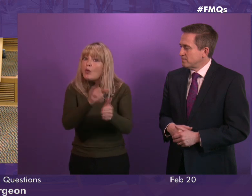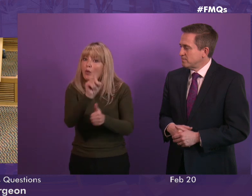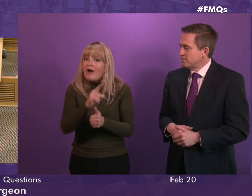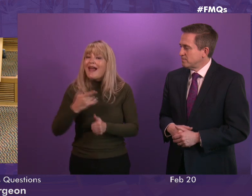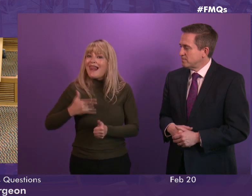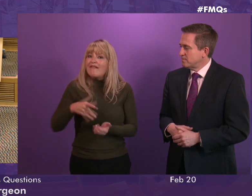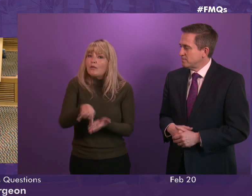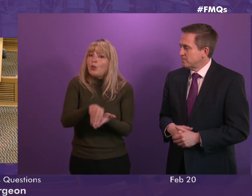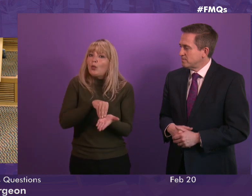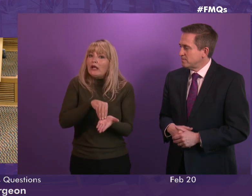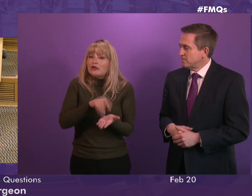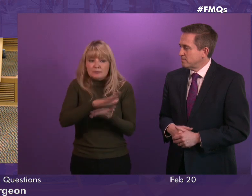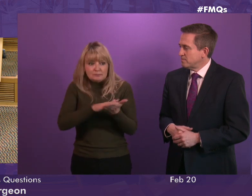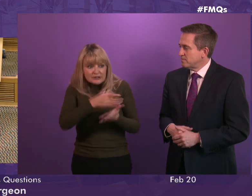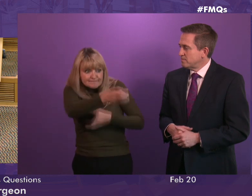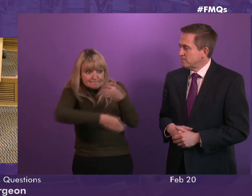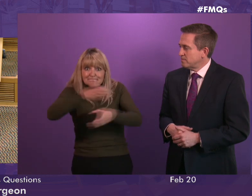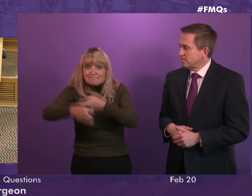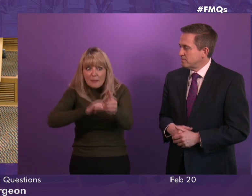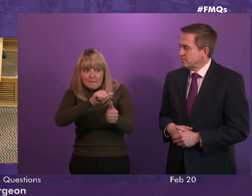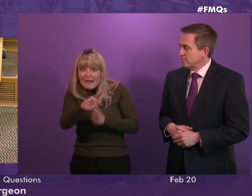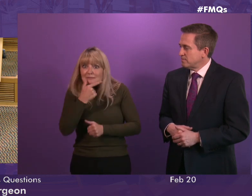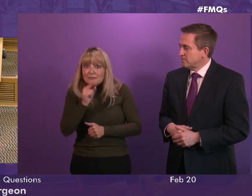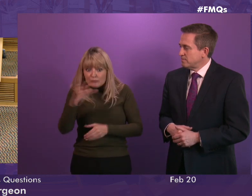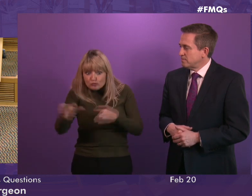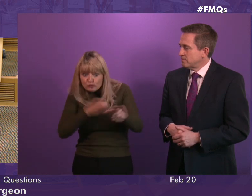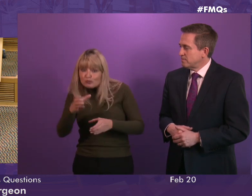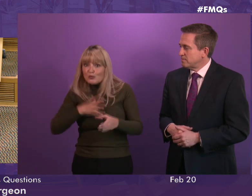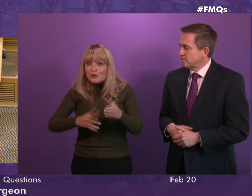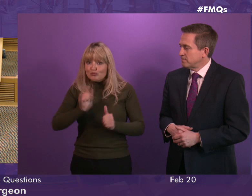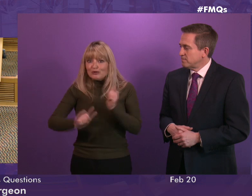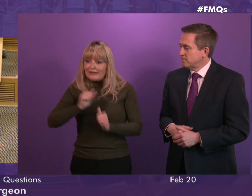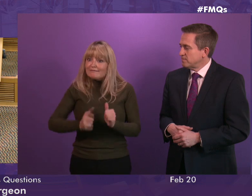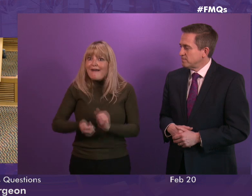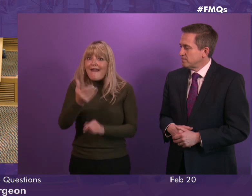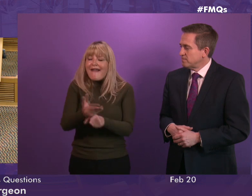we attract the best people into early years education. We will continue to take forward